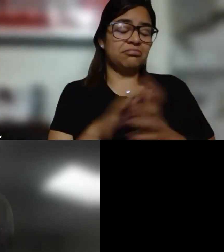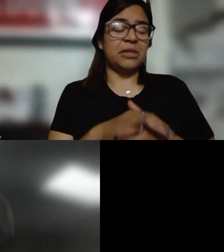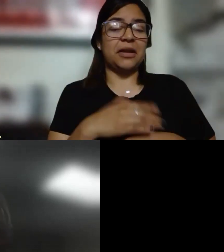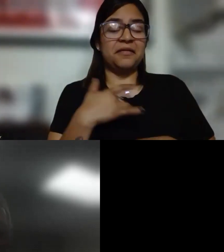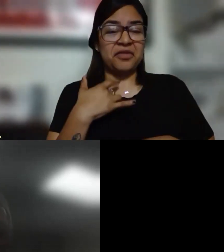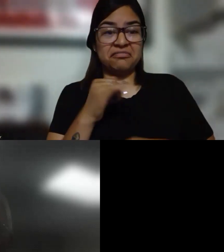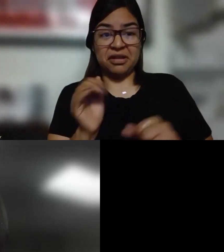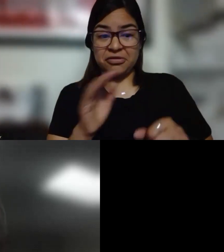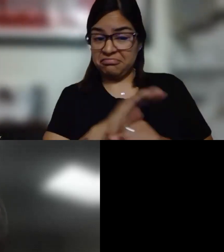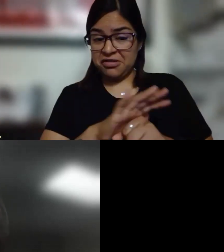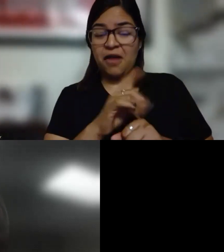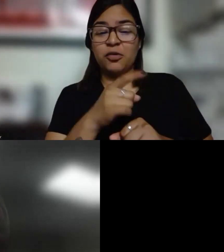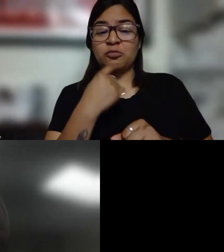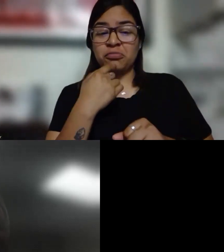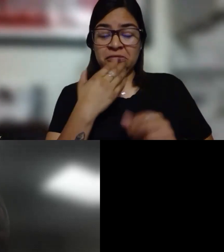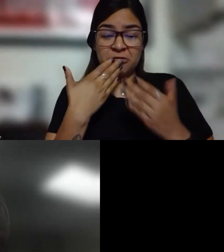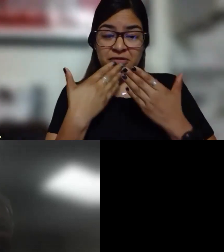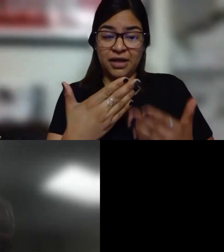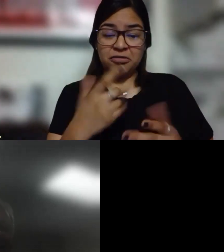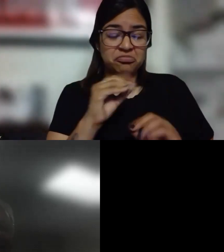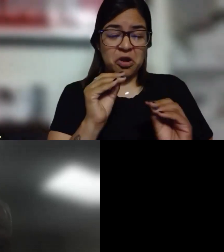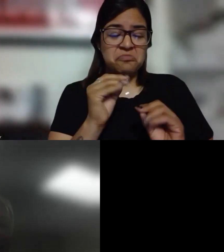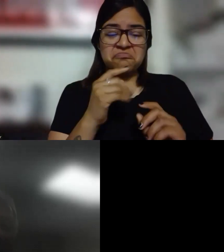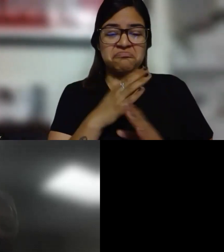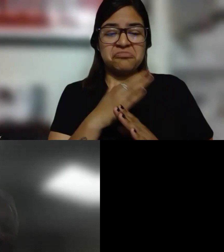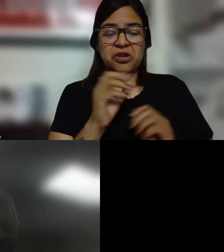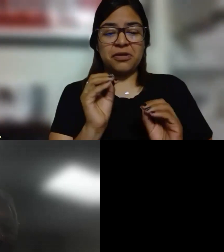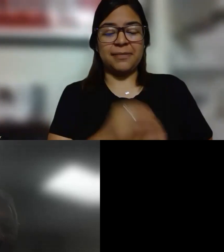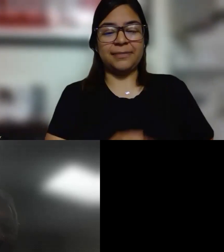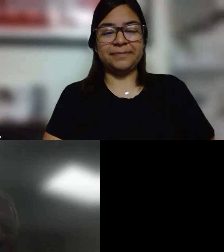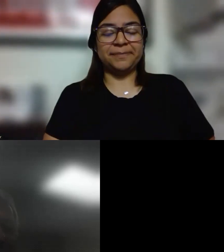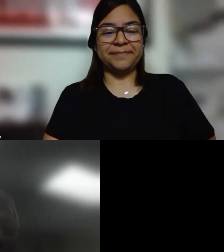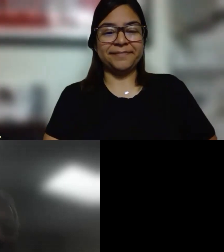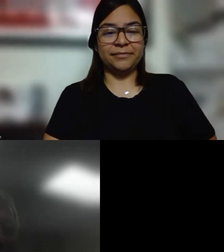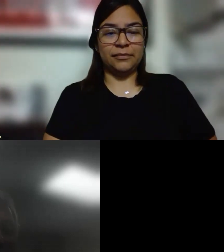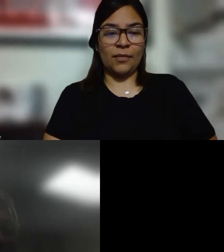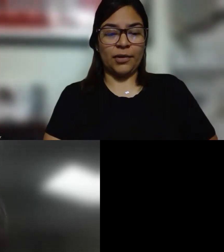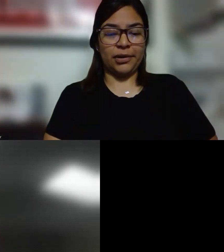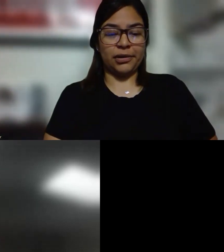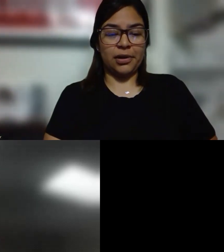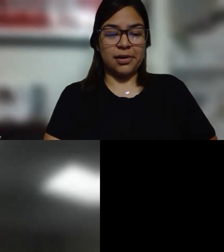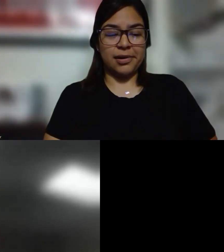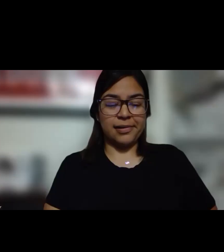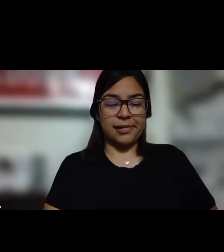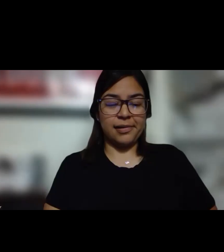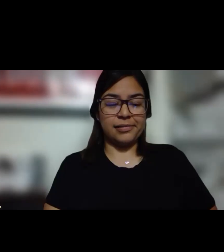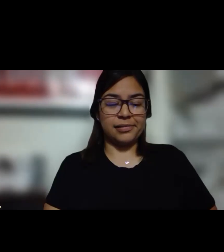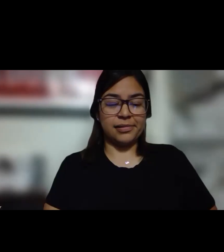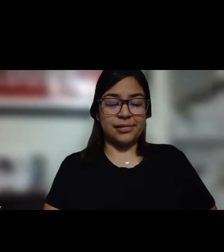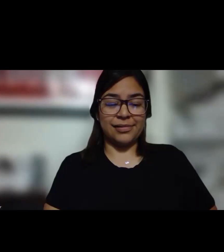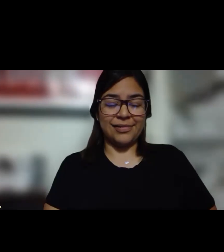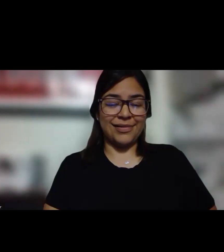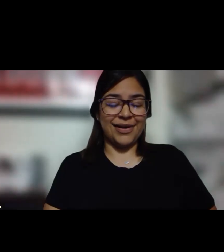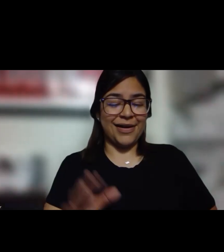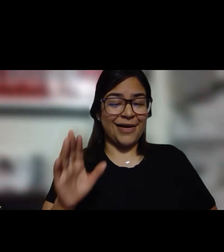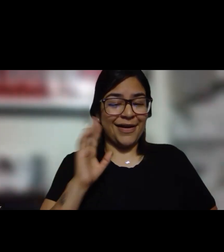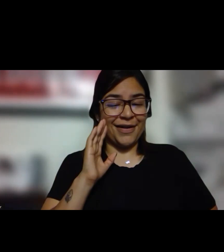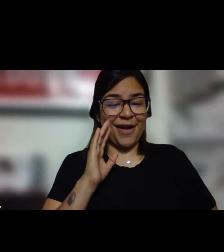uh I'll give it back to you thank you great uh Wilson sorry this is Wilson i i i since we have